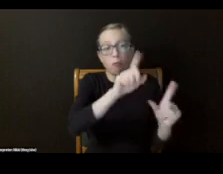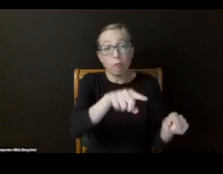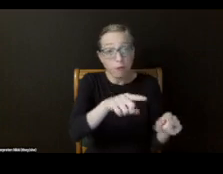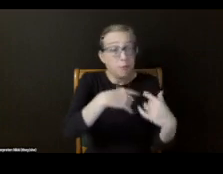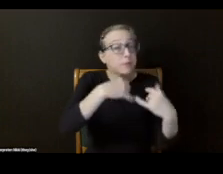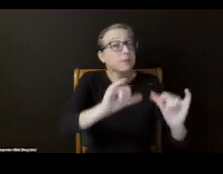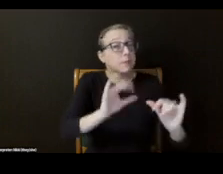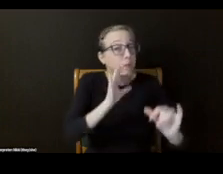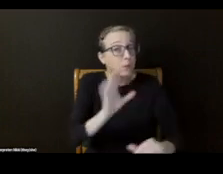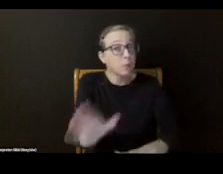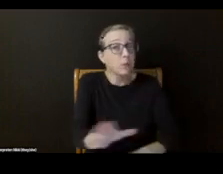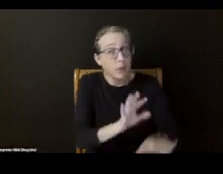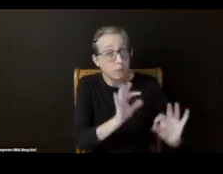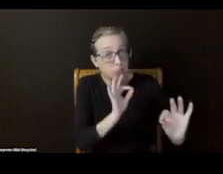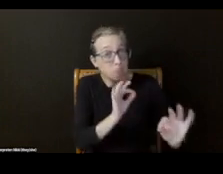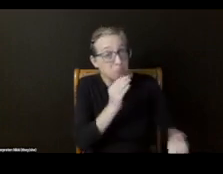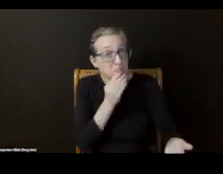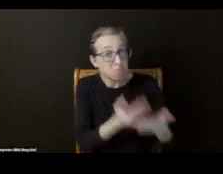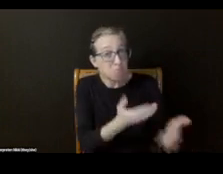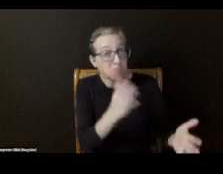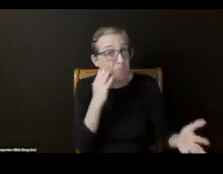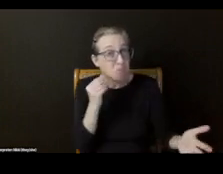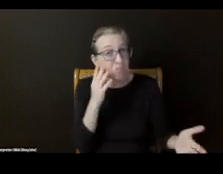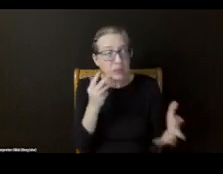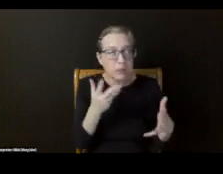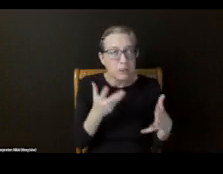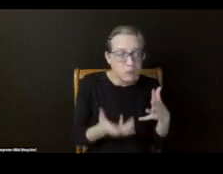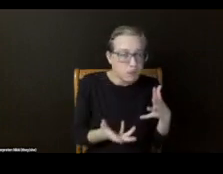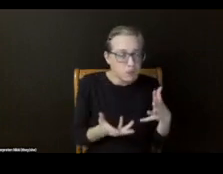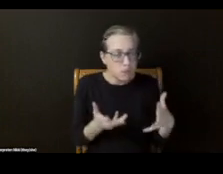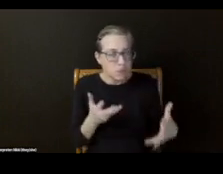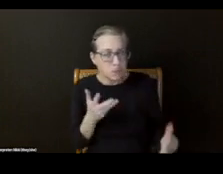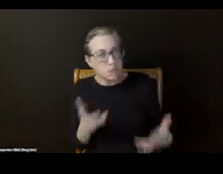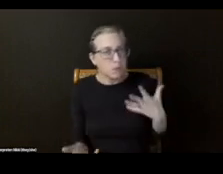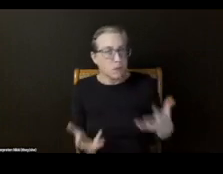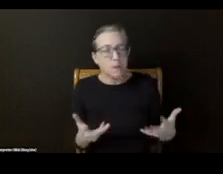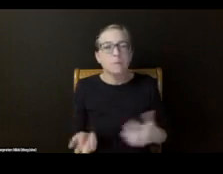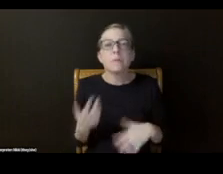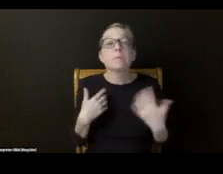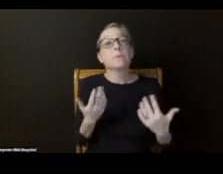but with its own set of challenges.